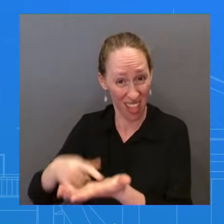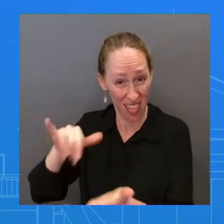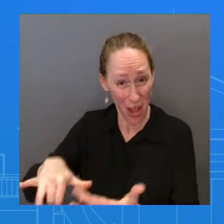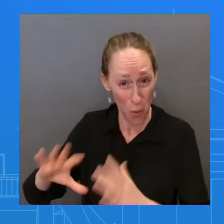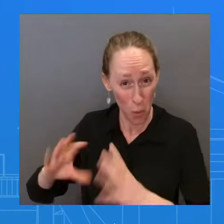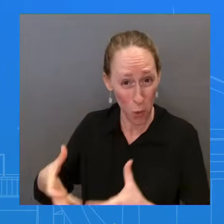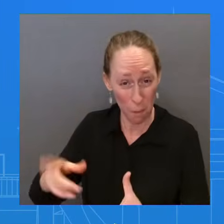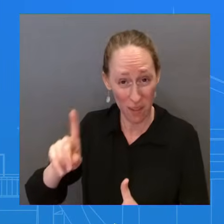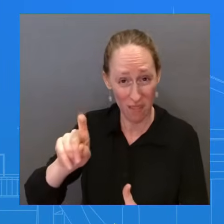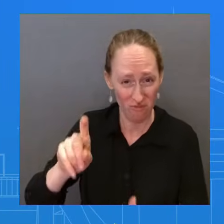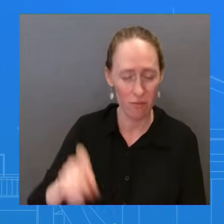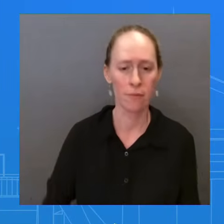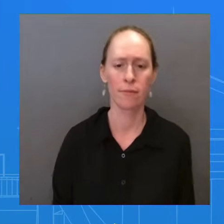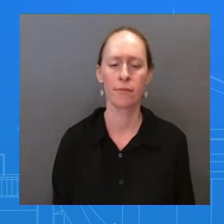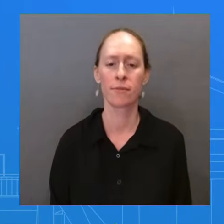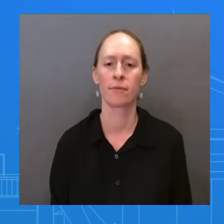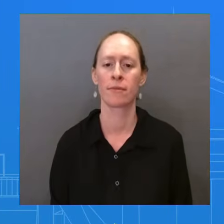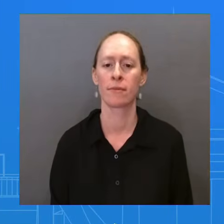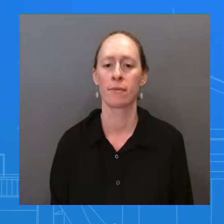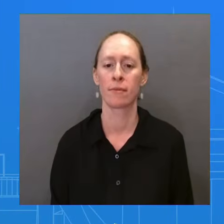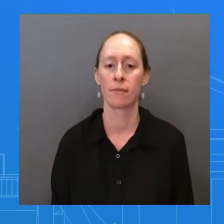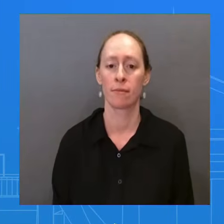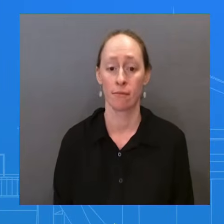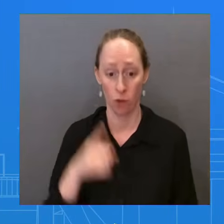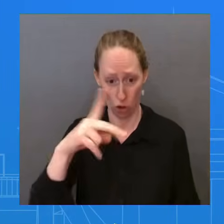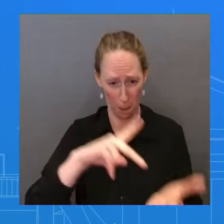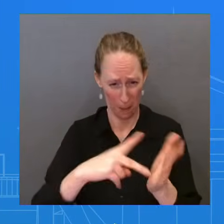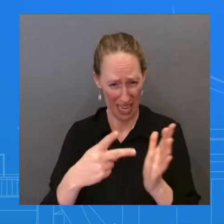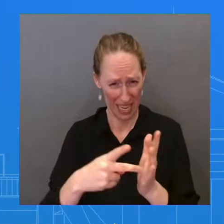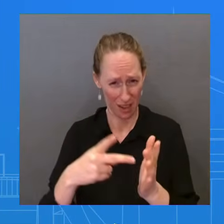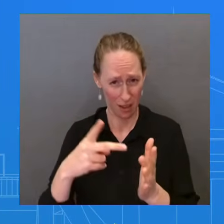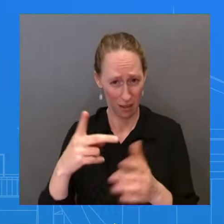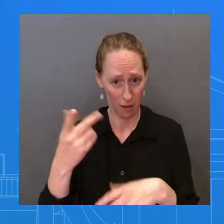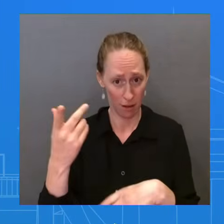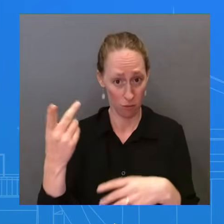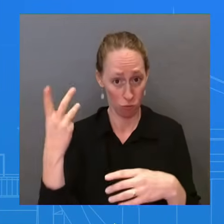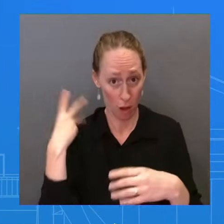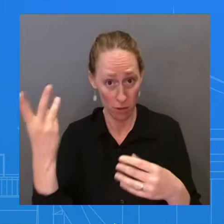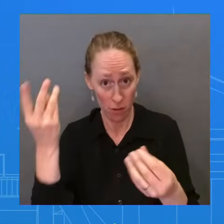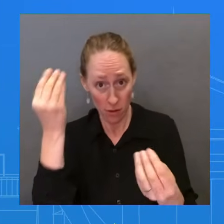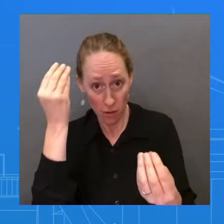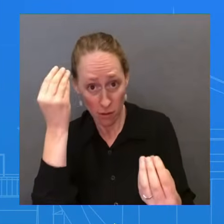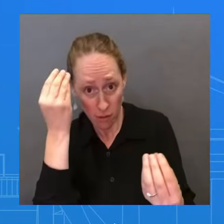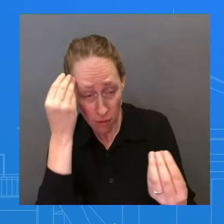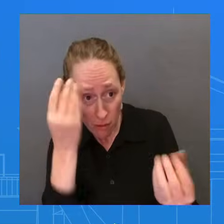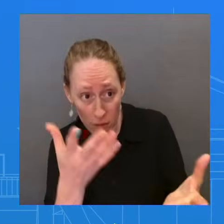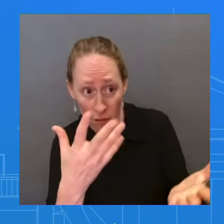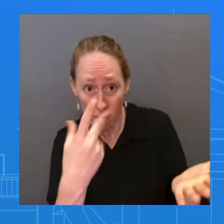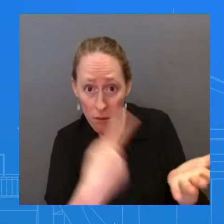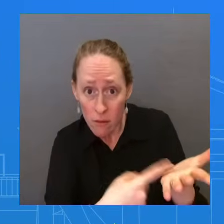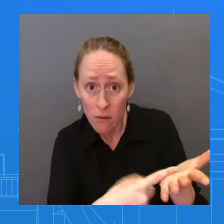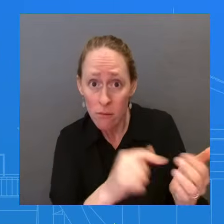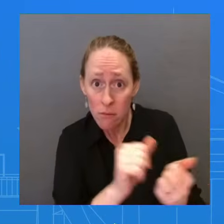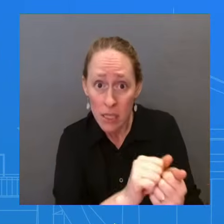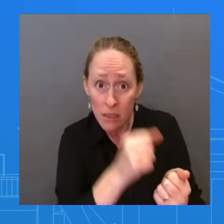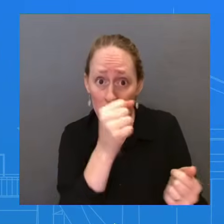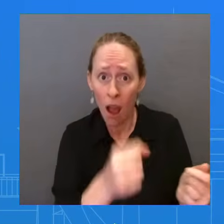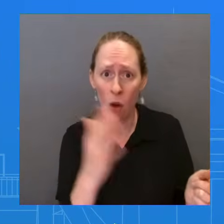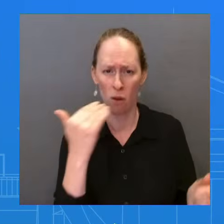and the Consultative Group -- The Press: Yeah. Mr. Kirby: -- with South Korea. I don't believe that the spy balloon had anything to do with that. I'll go back if I'm -- The Press: Spy satellite, sorry. Mr. Kirby: Oh, I'm sorry.